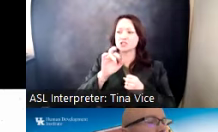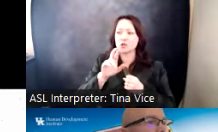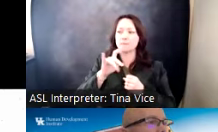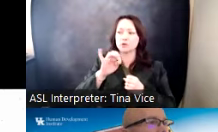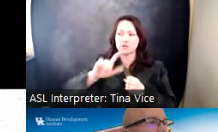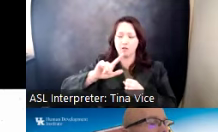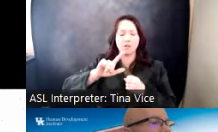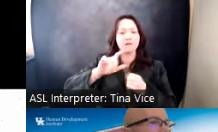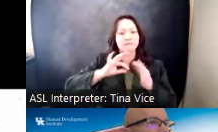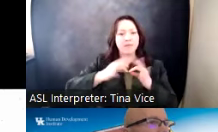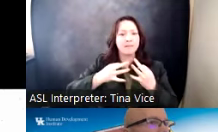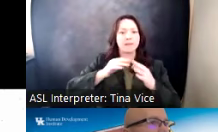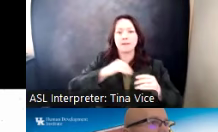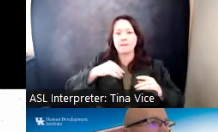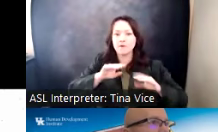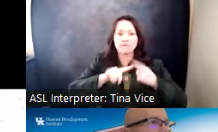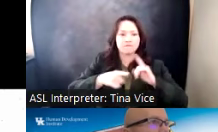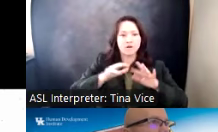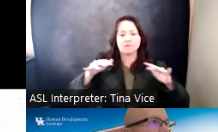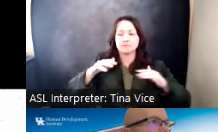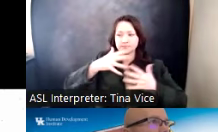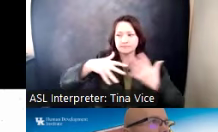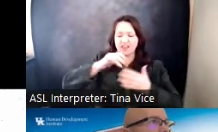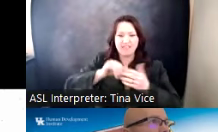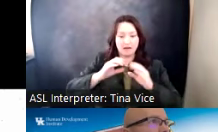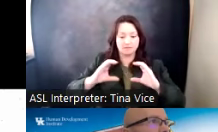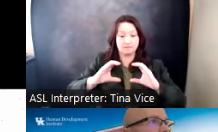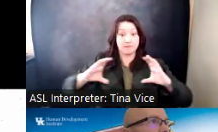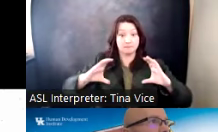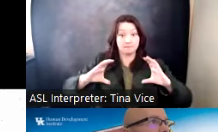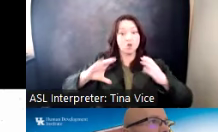thing. Um and then the community refers to both like the infrastructure. So if